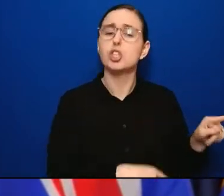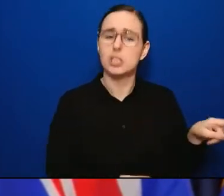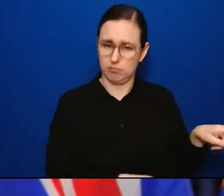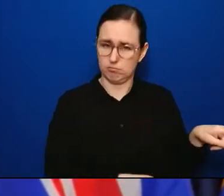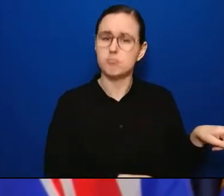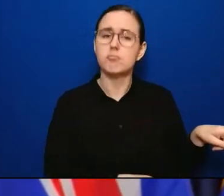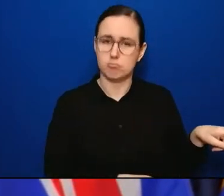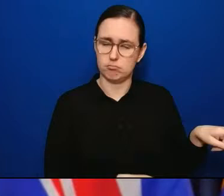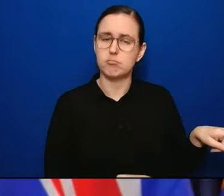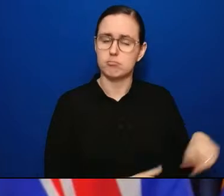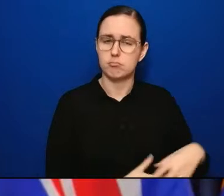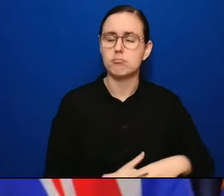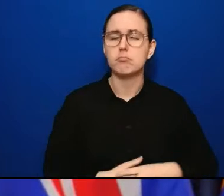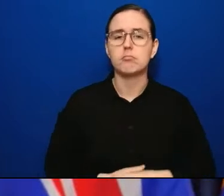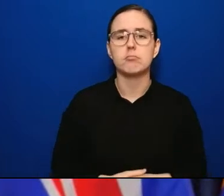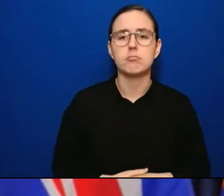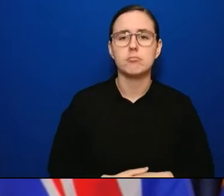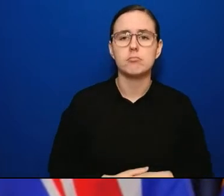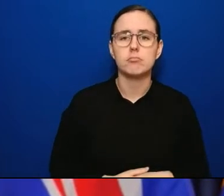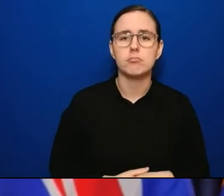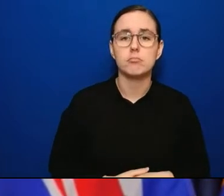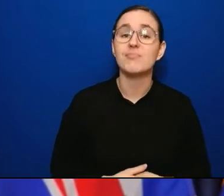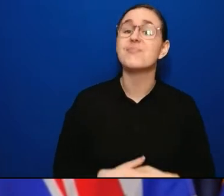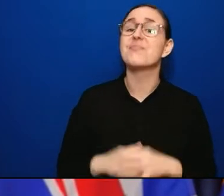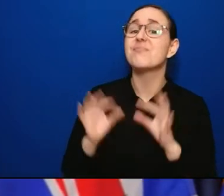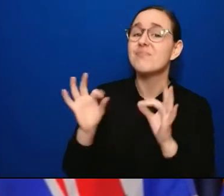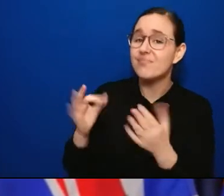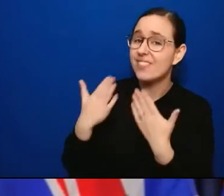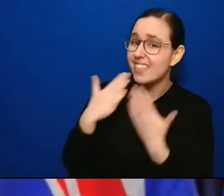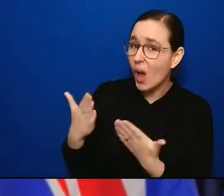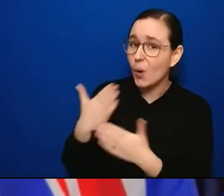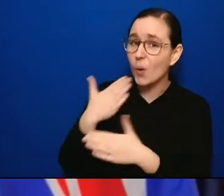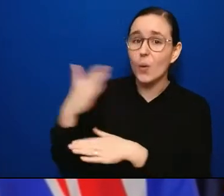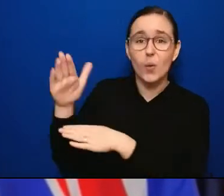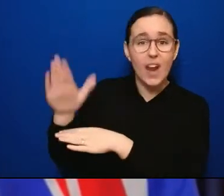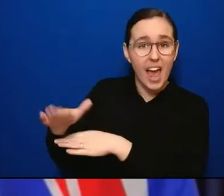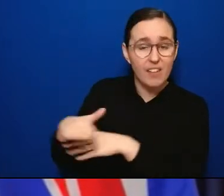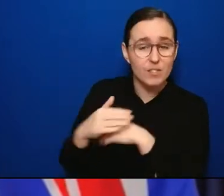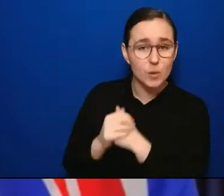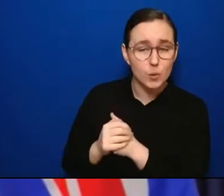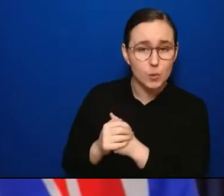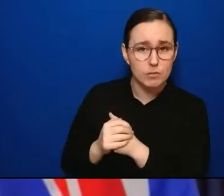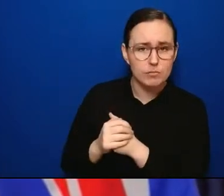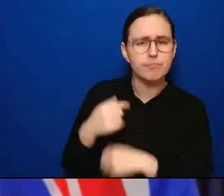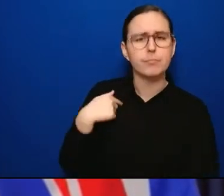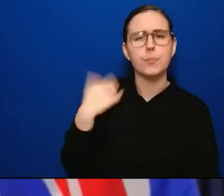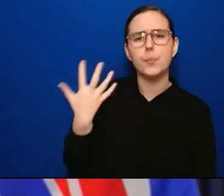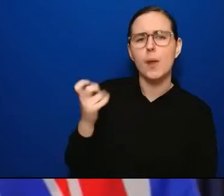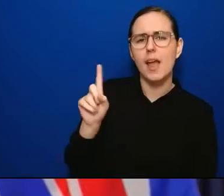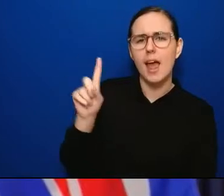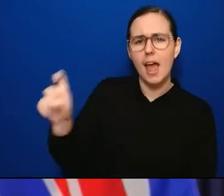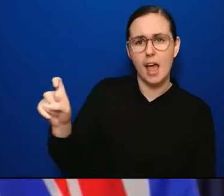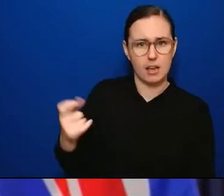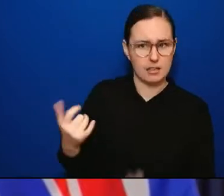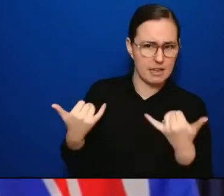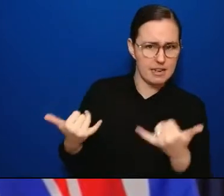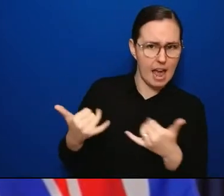question today comes from Lisa Core Disco Vancouver Sun. Oh,